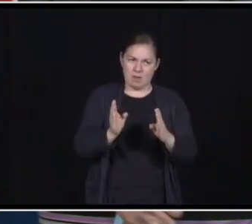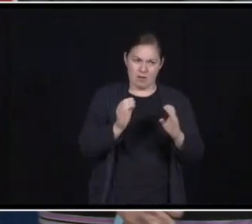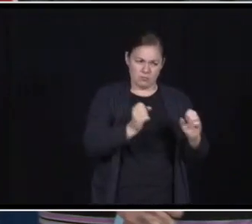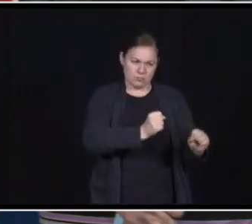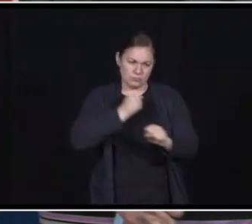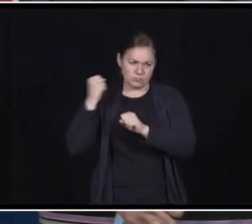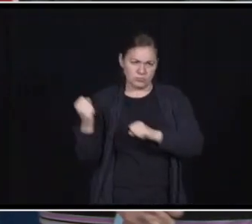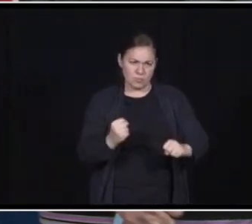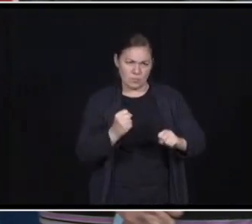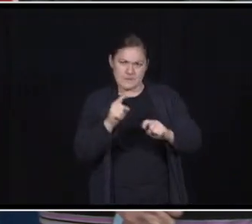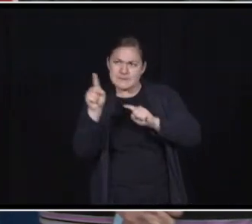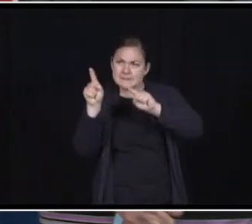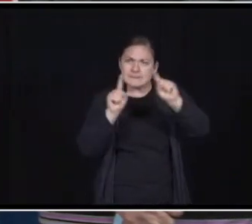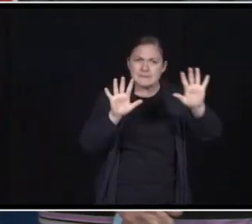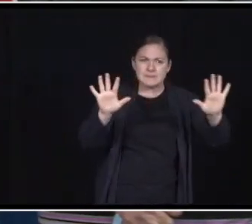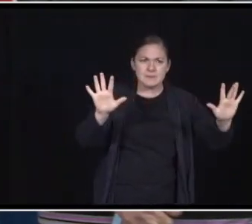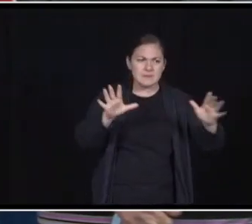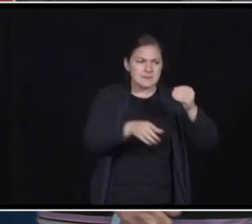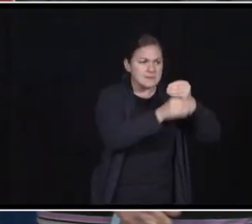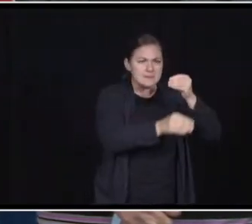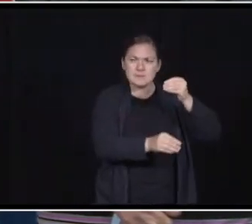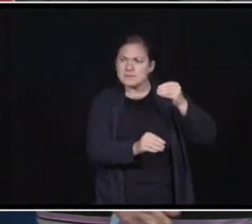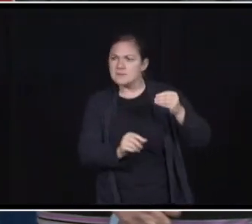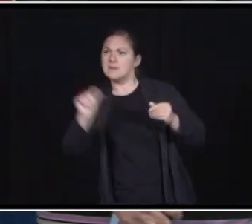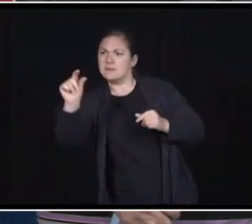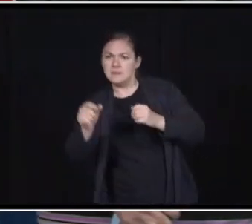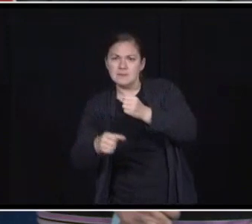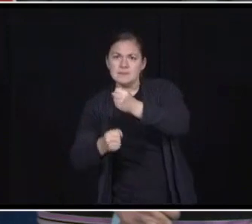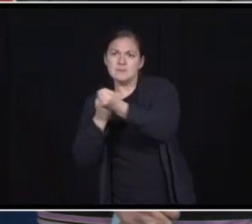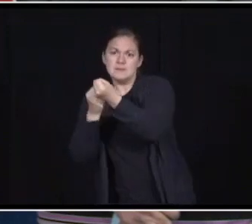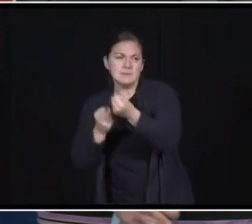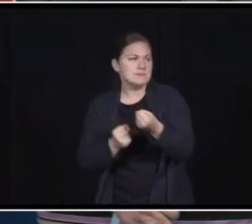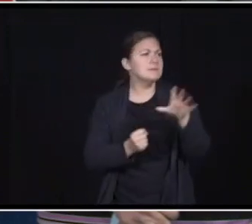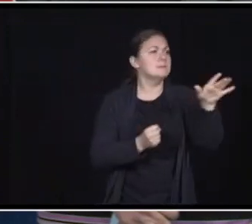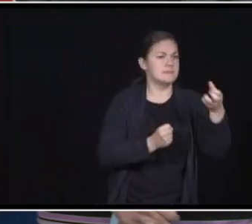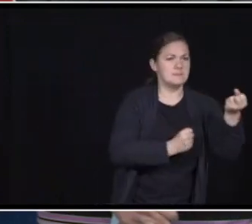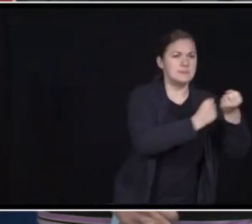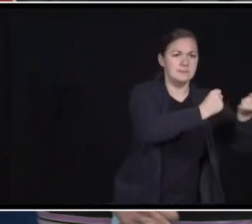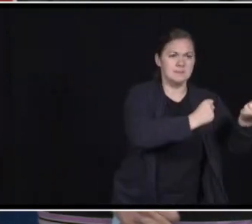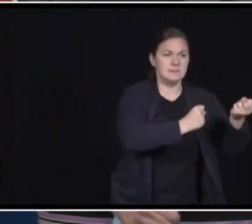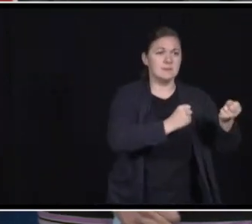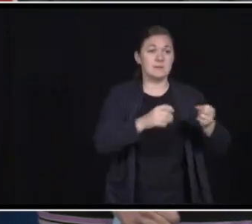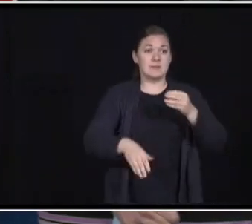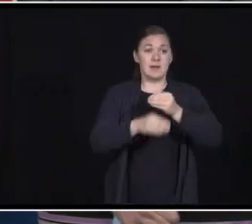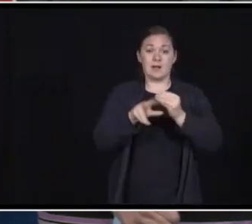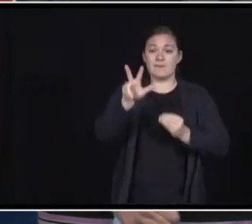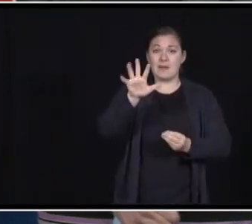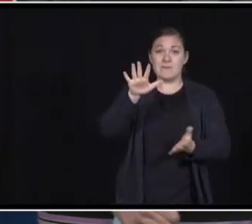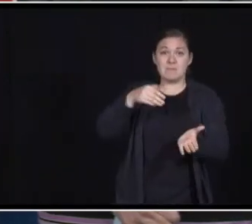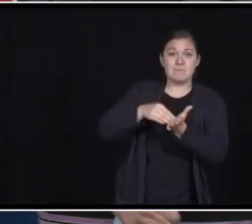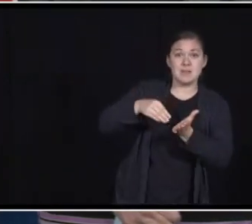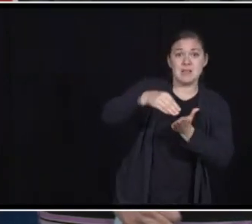and to stop the spread. Now we know that flu season and the second wave is upon us.